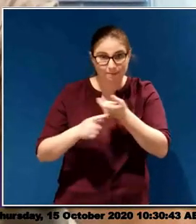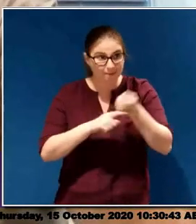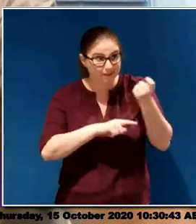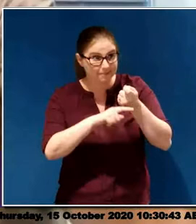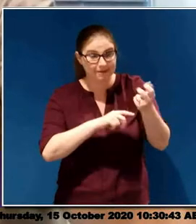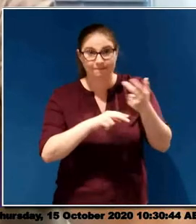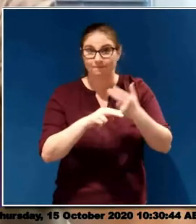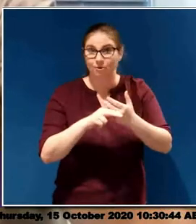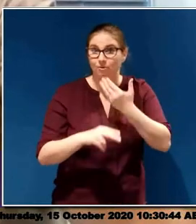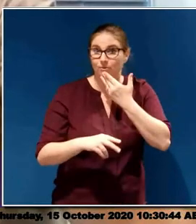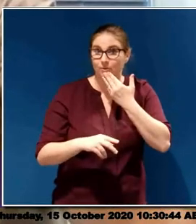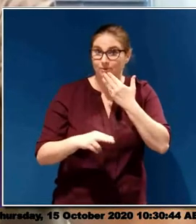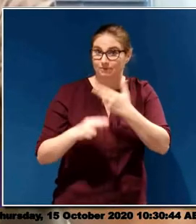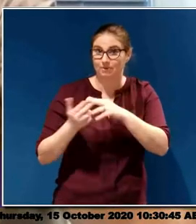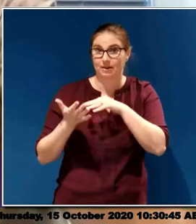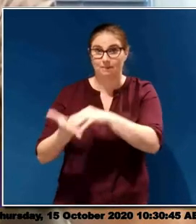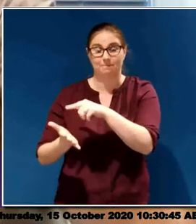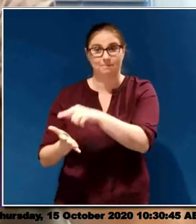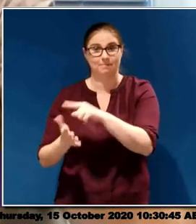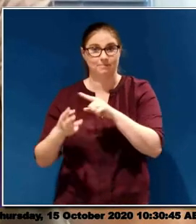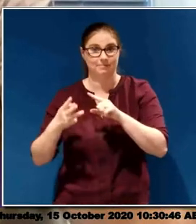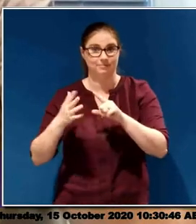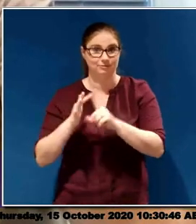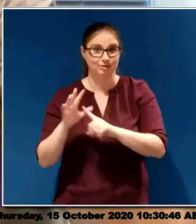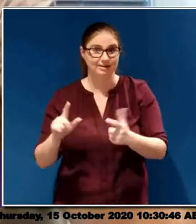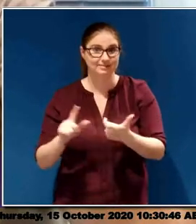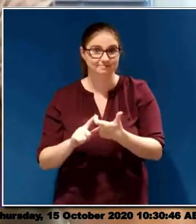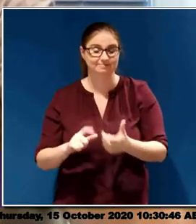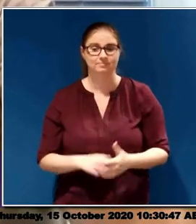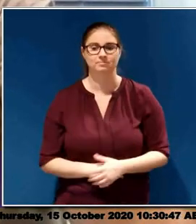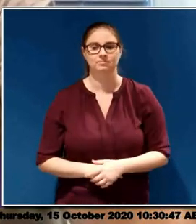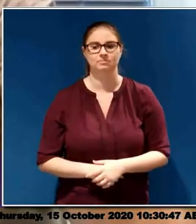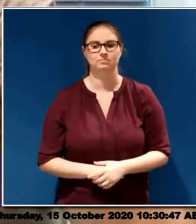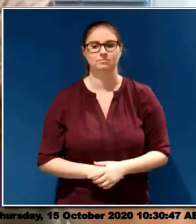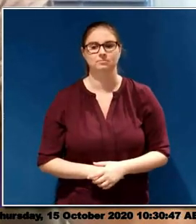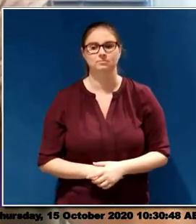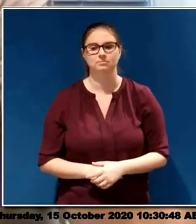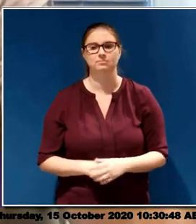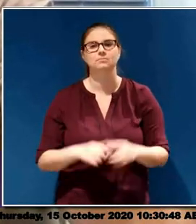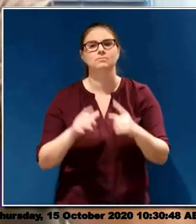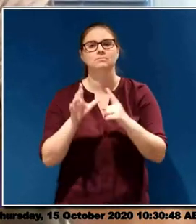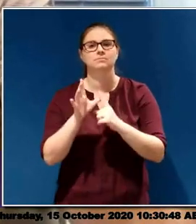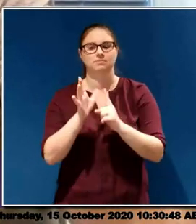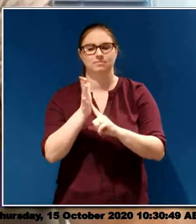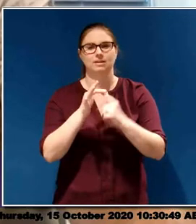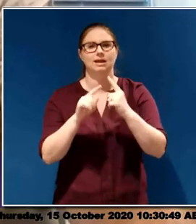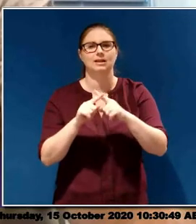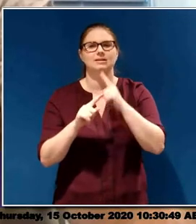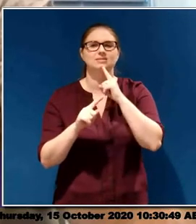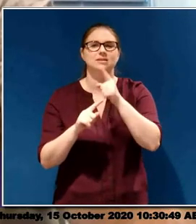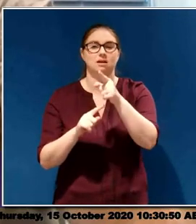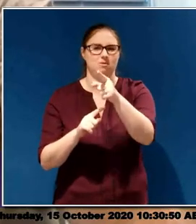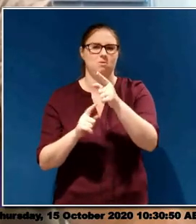With, like, just say you go to one doctor and it's $3,500 just for a letter.